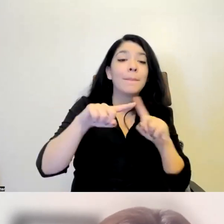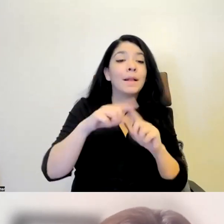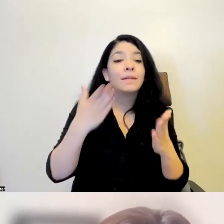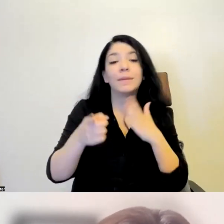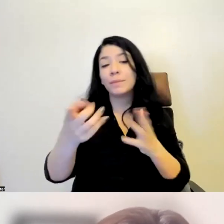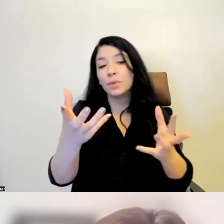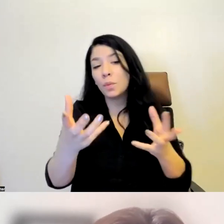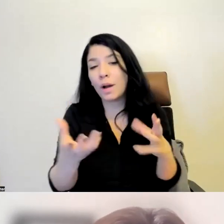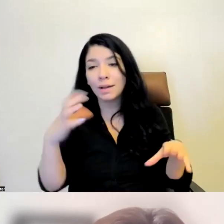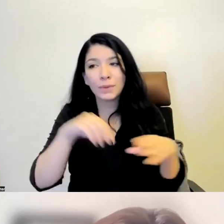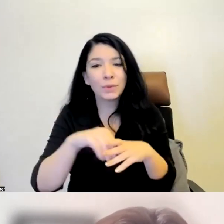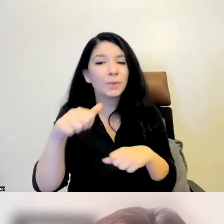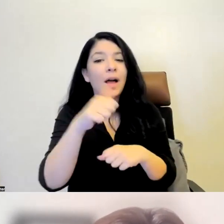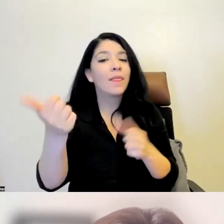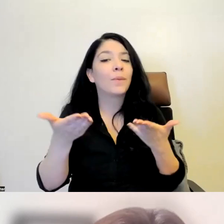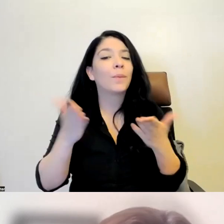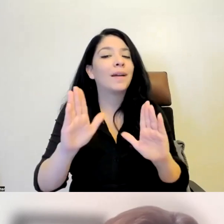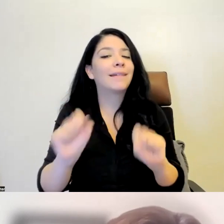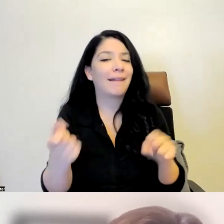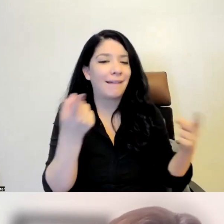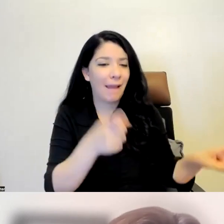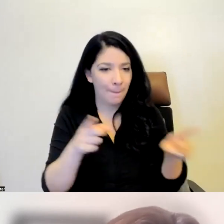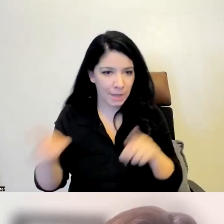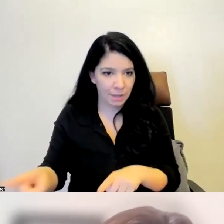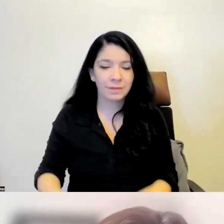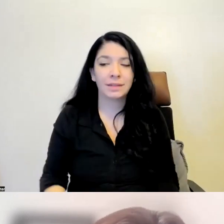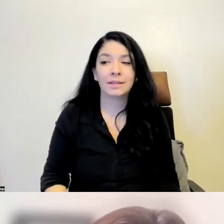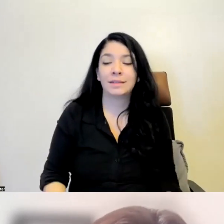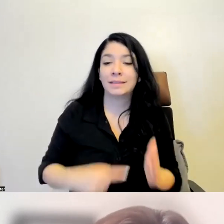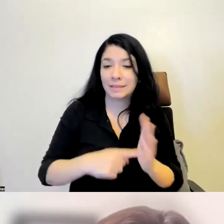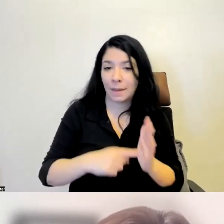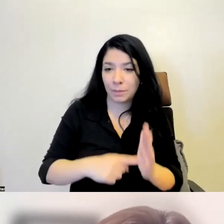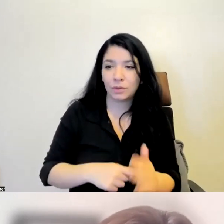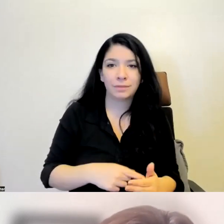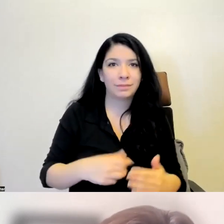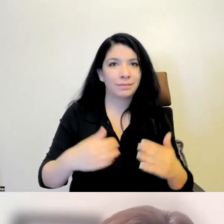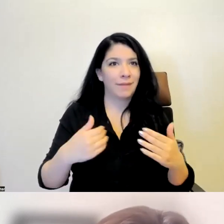ways to make that happen. Whether it be having your own private waiting room or